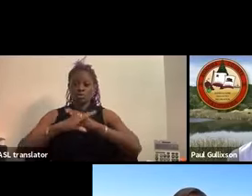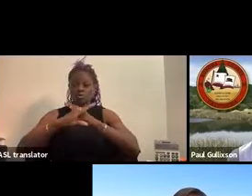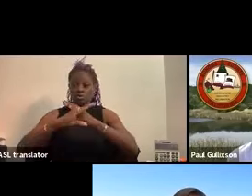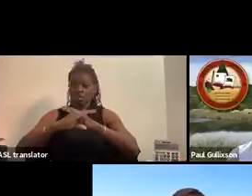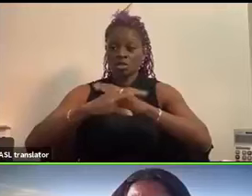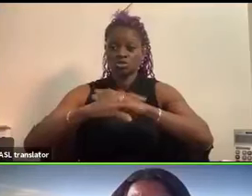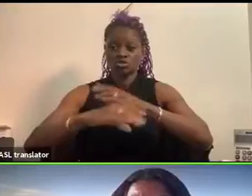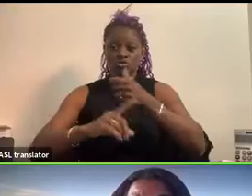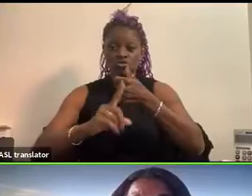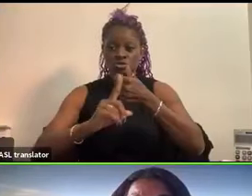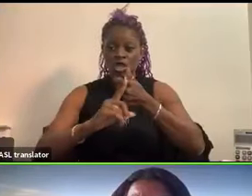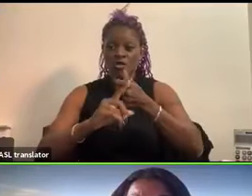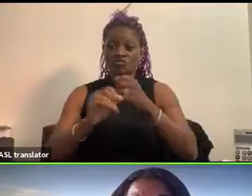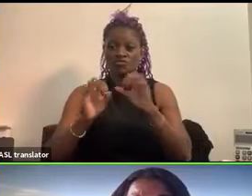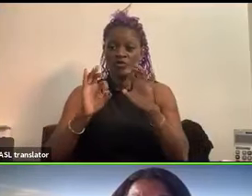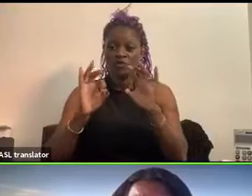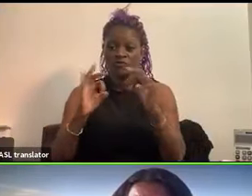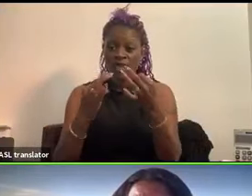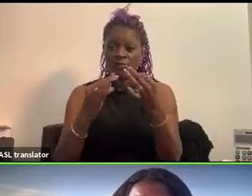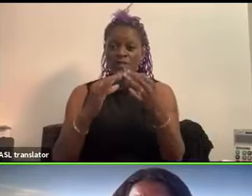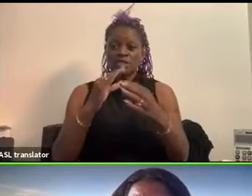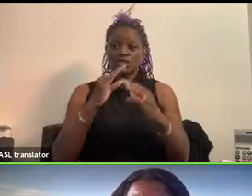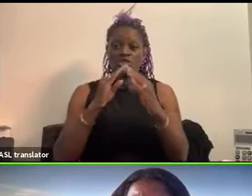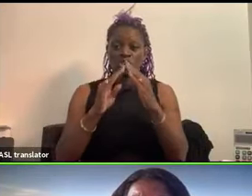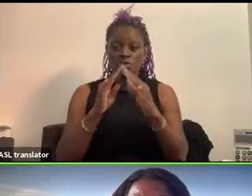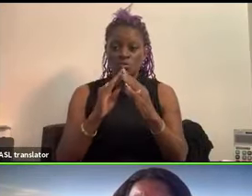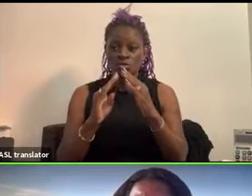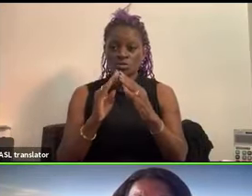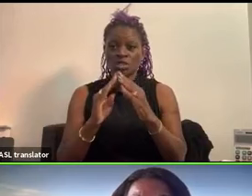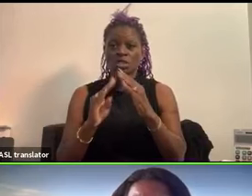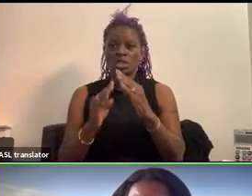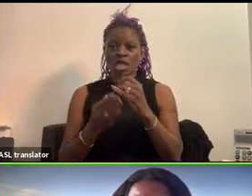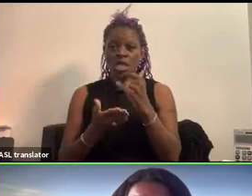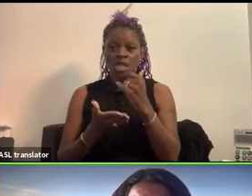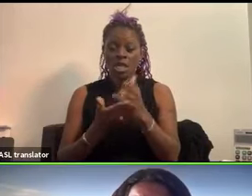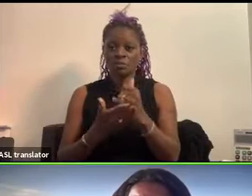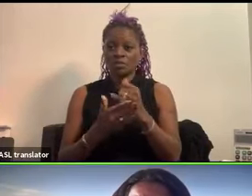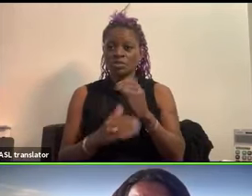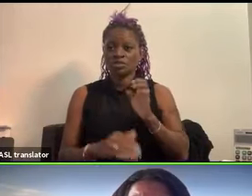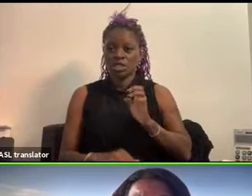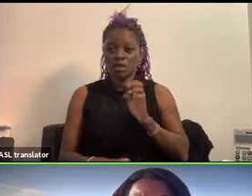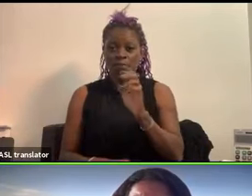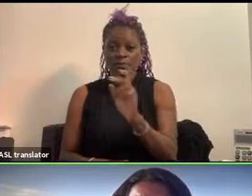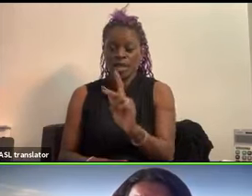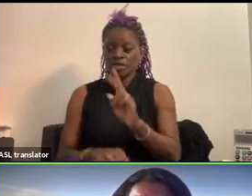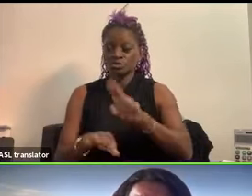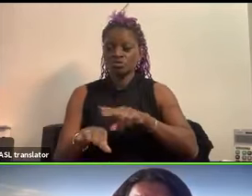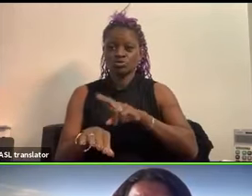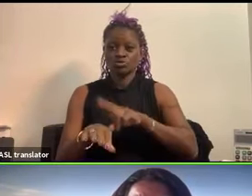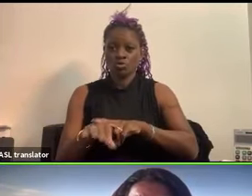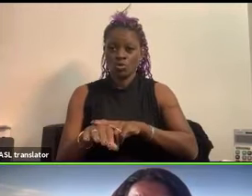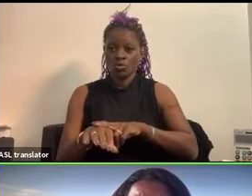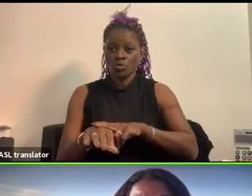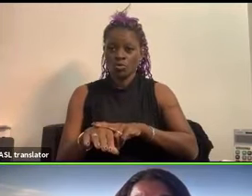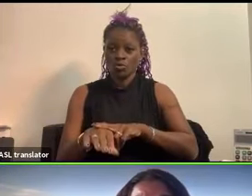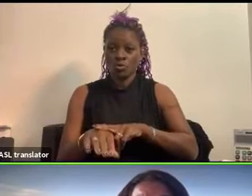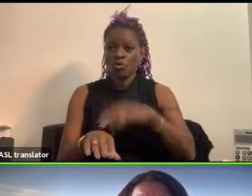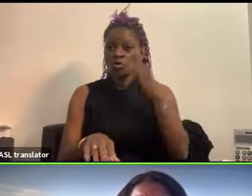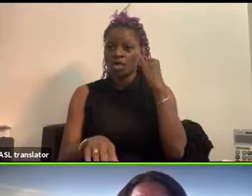the community, and allow us to get back to normal faster if you get vaccinated. Thank you.